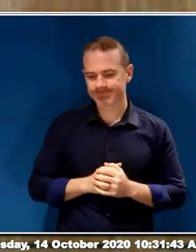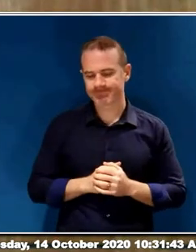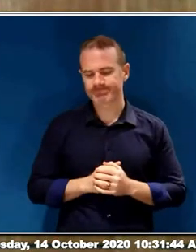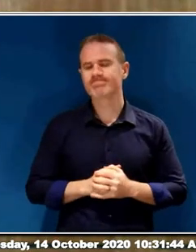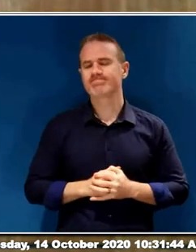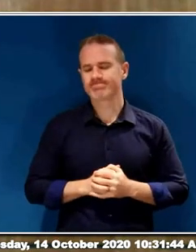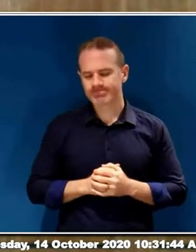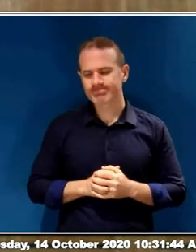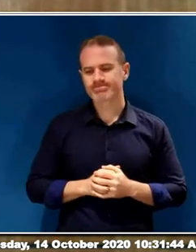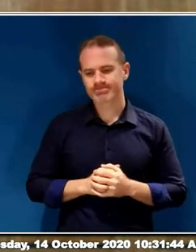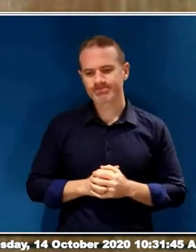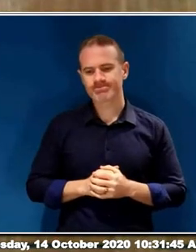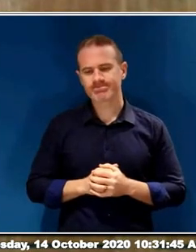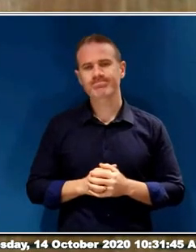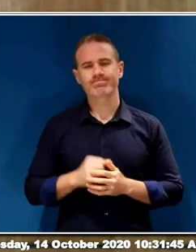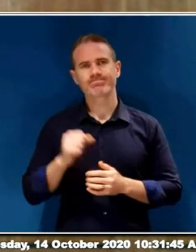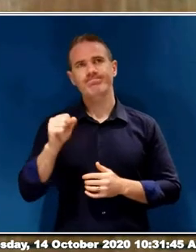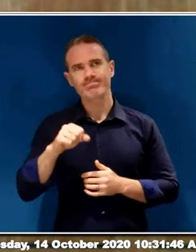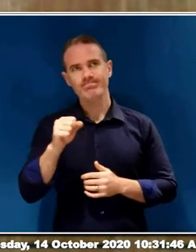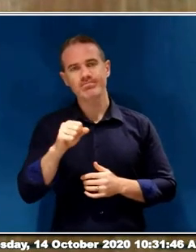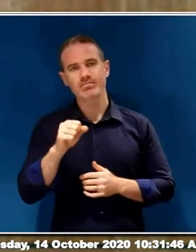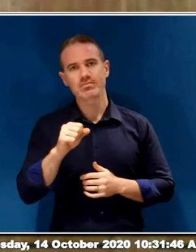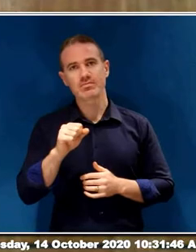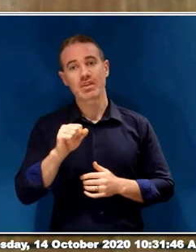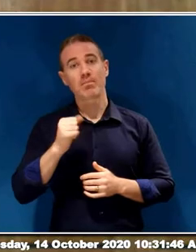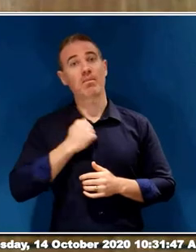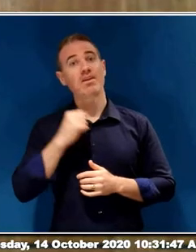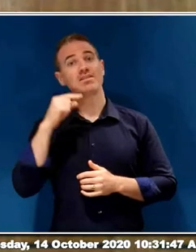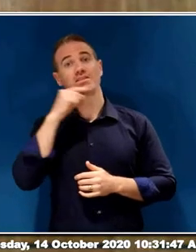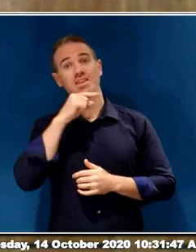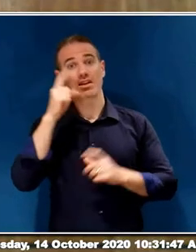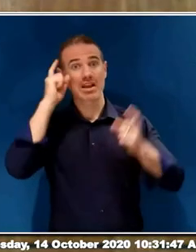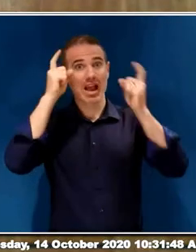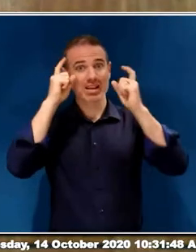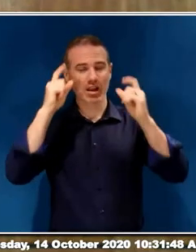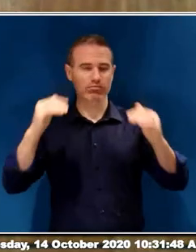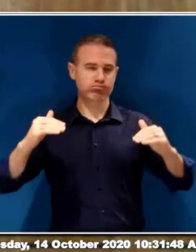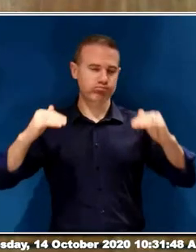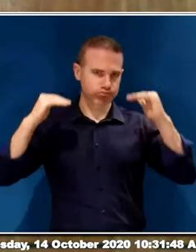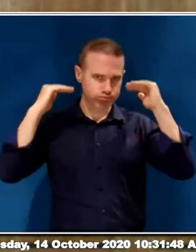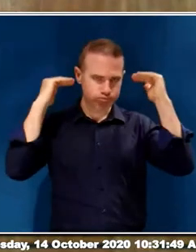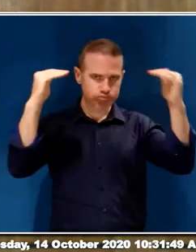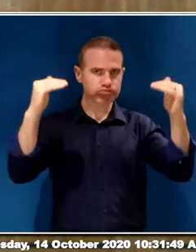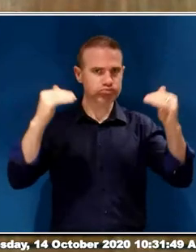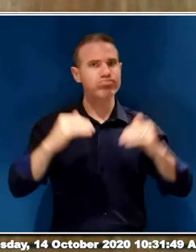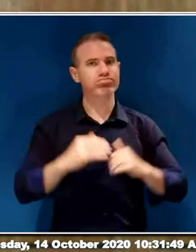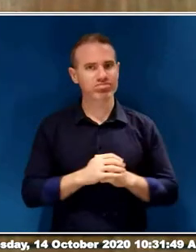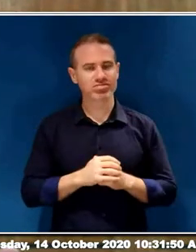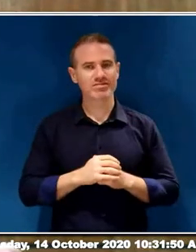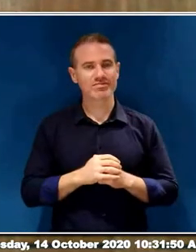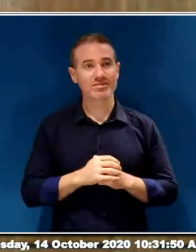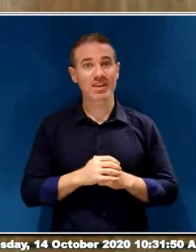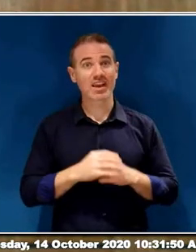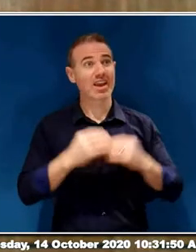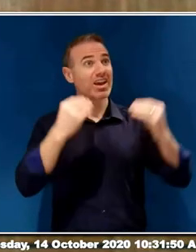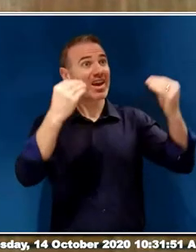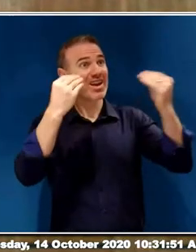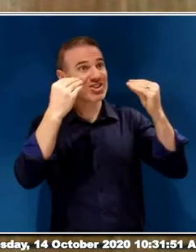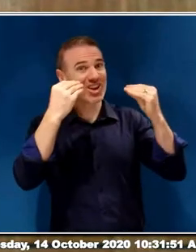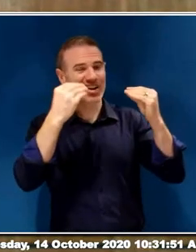His anxiety was through the roof. His education was declining because he was rarely in class.